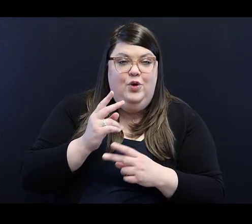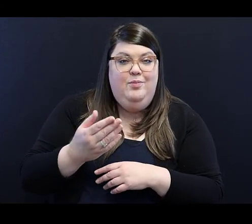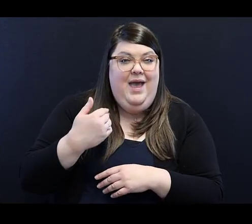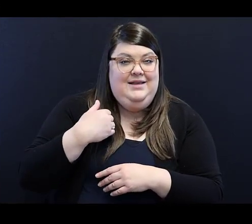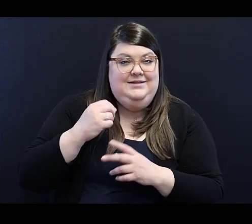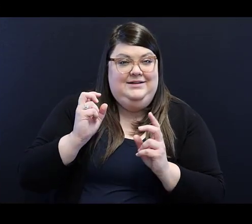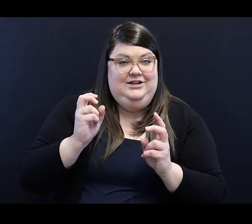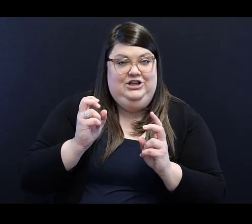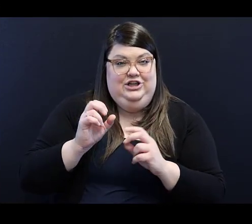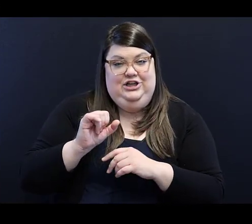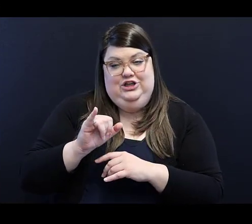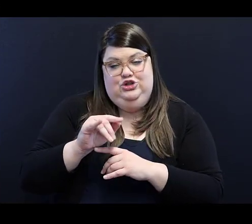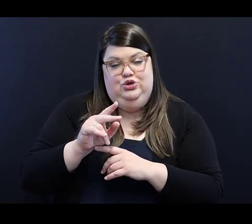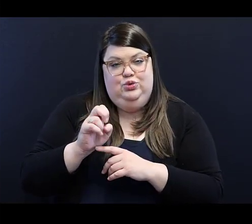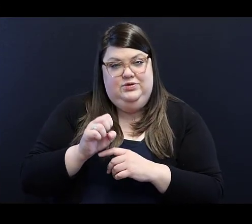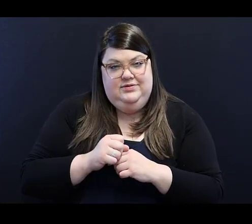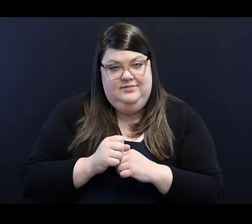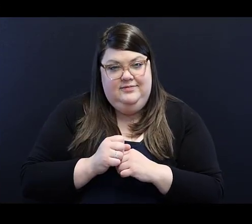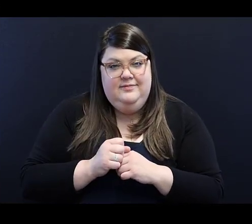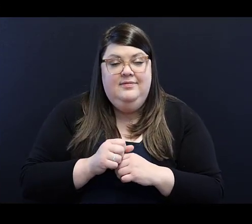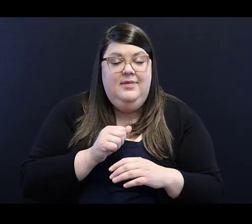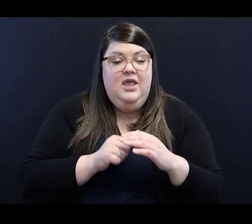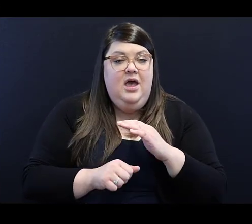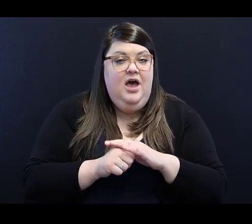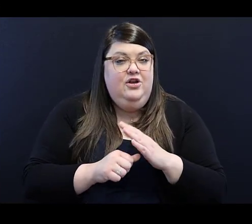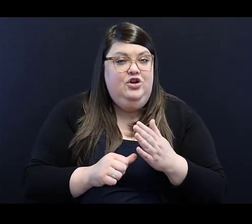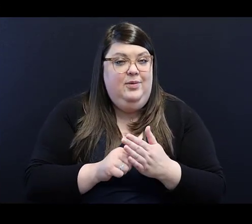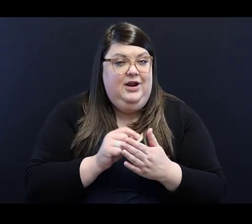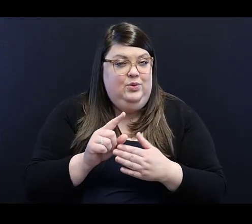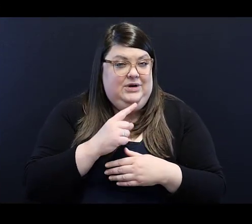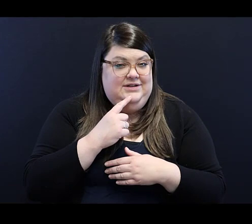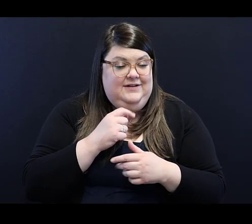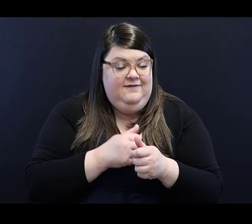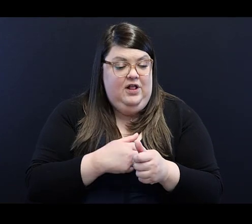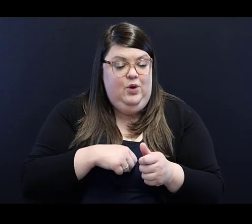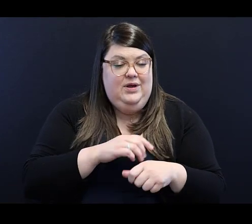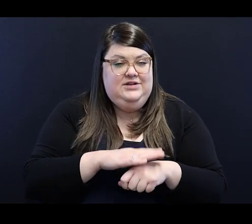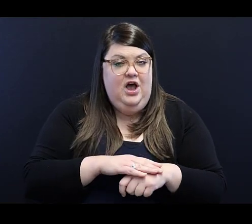On the Join the NCRTM Network page under Follow Us on Twitter you can also find